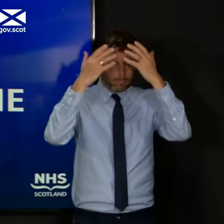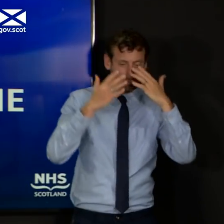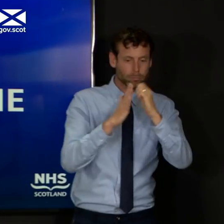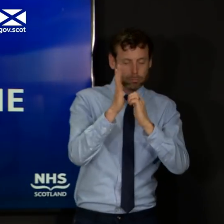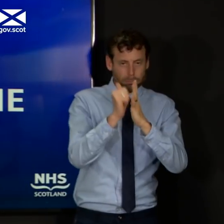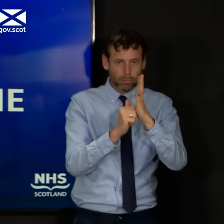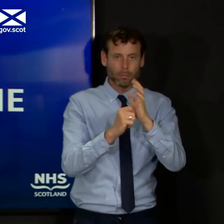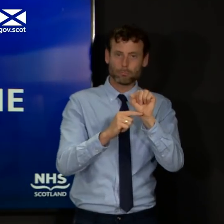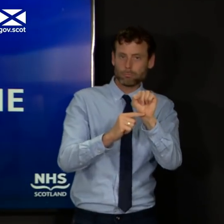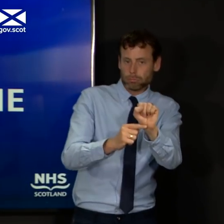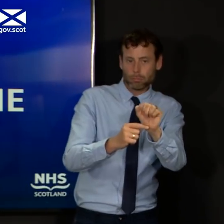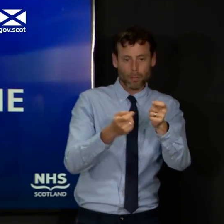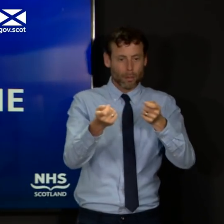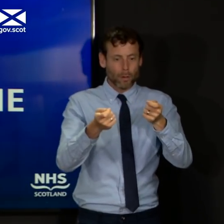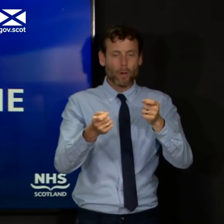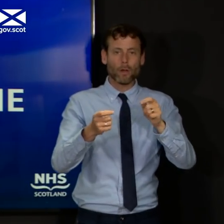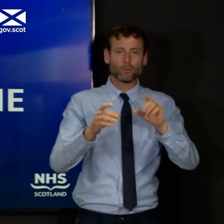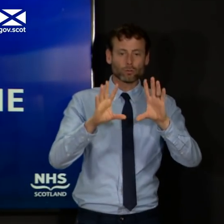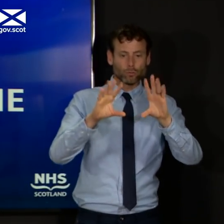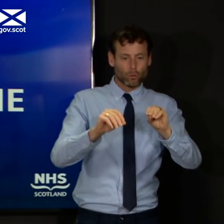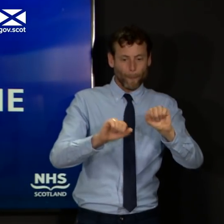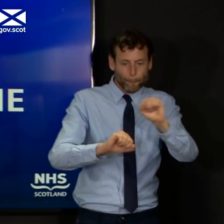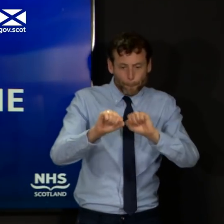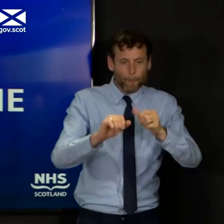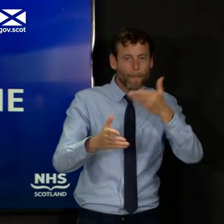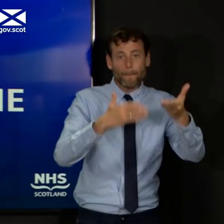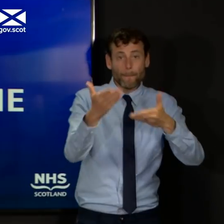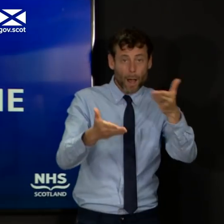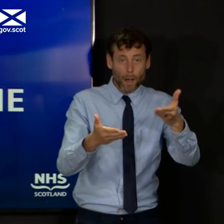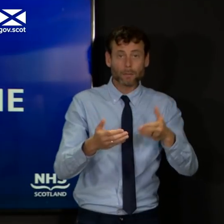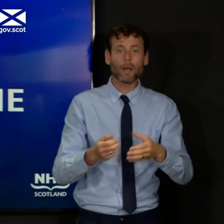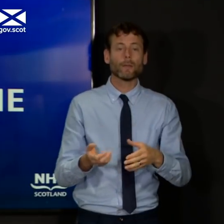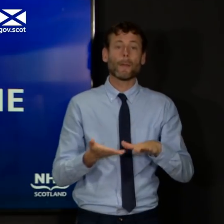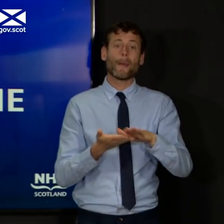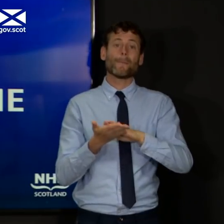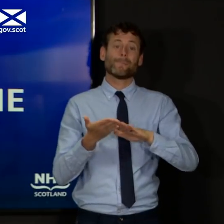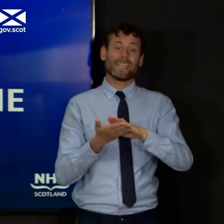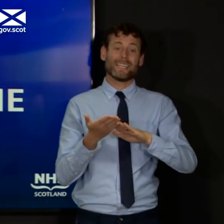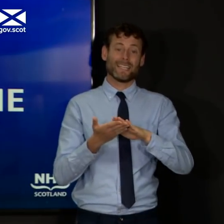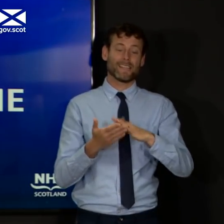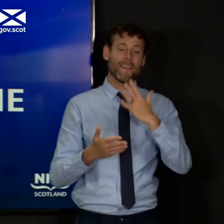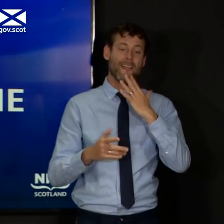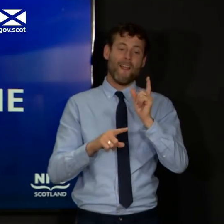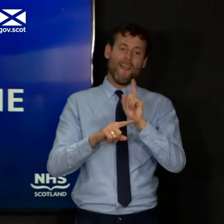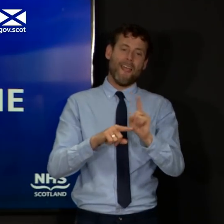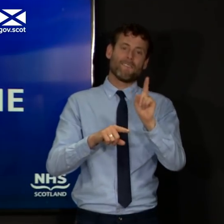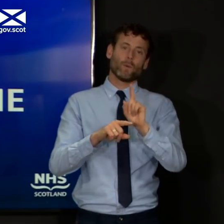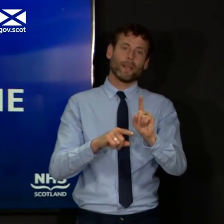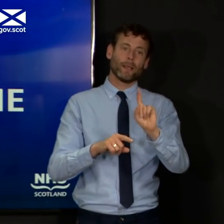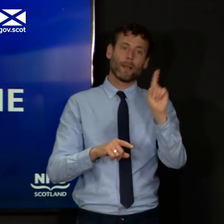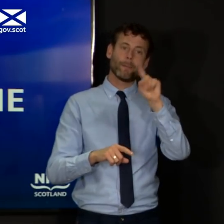then I would expect to see the number of residents tested on a week by week basis reduce. Because